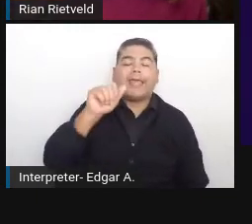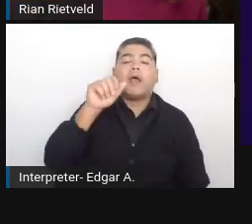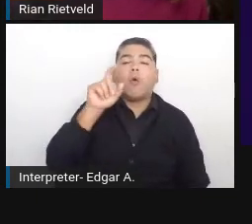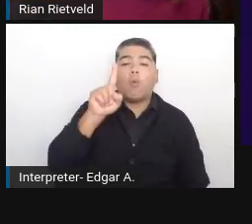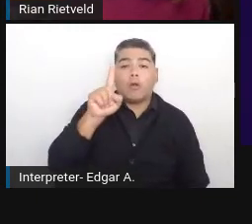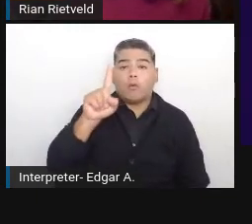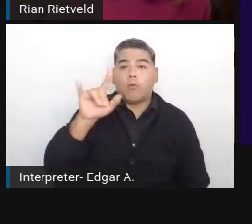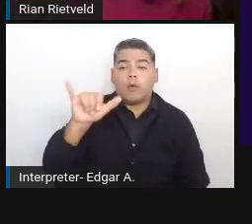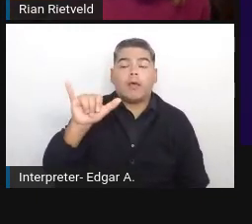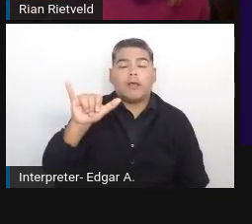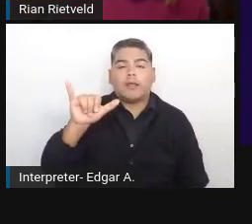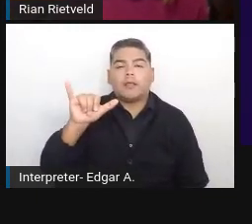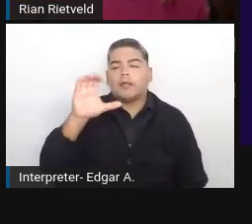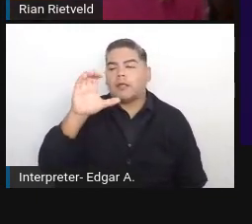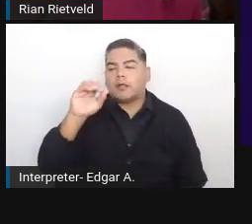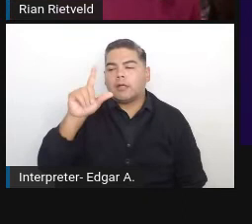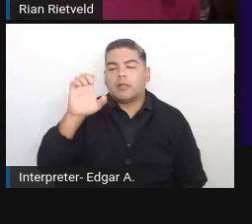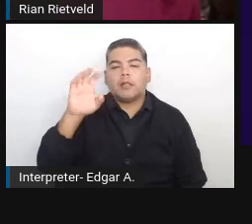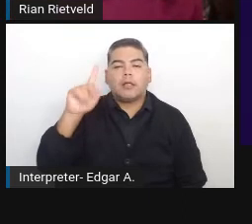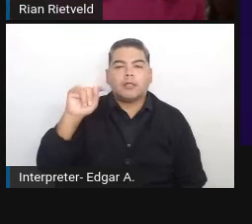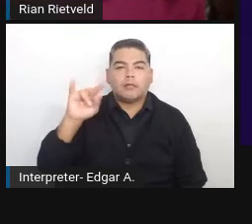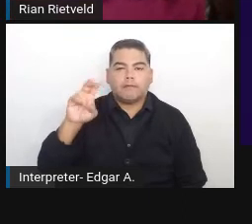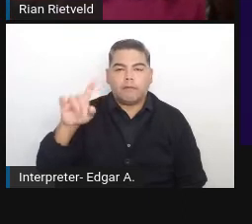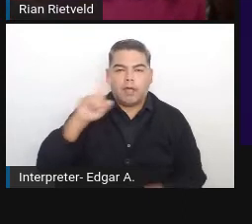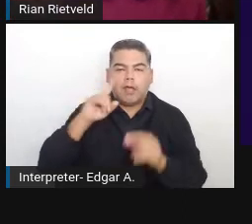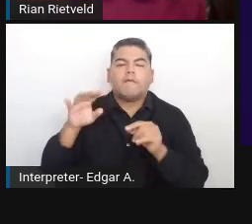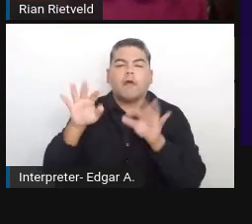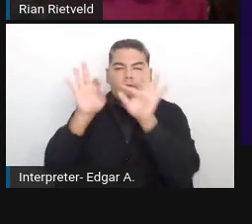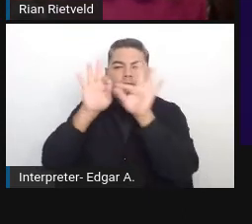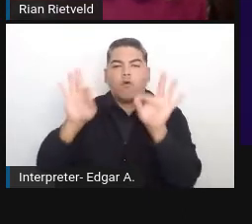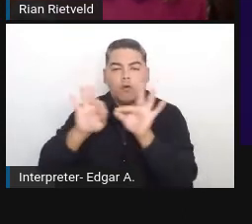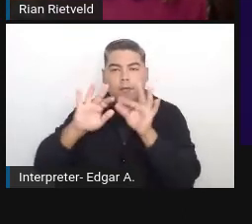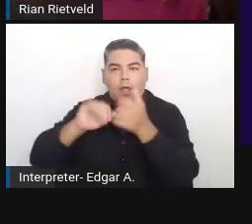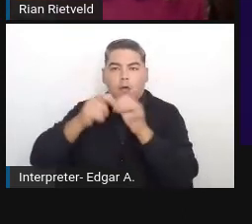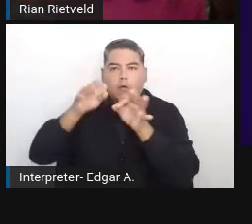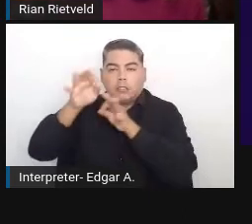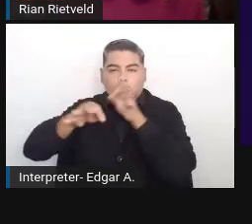We have a course about accessible code, with the last chapter about forms.